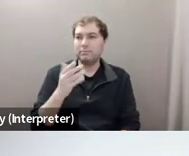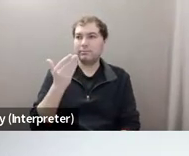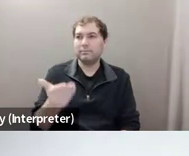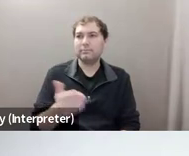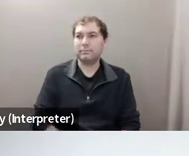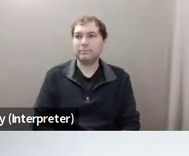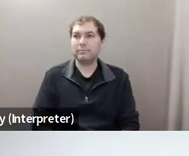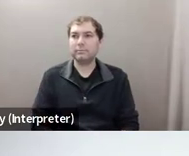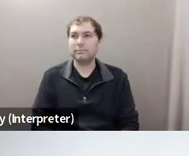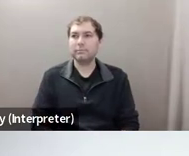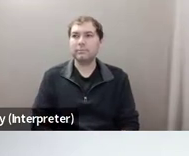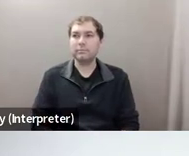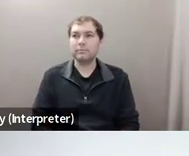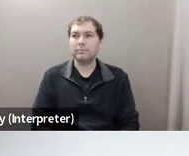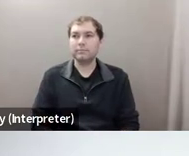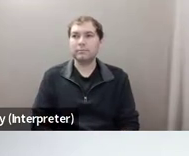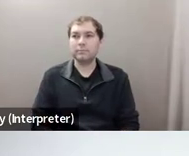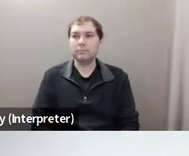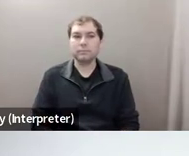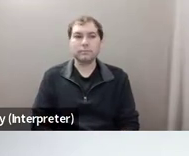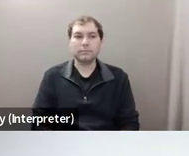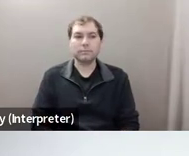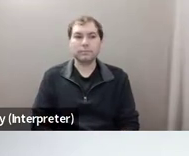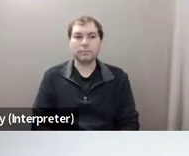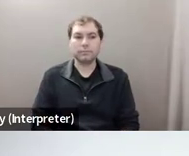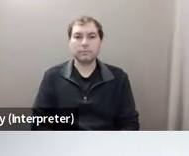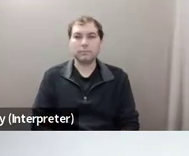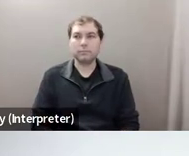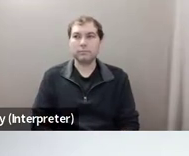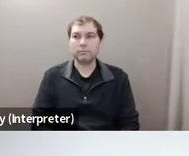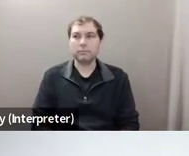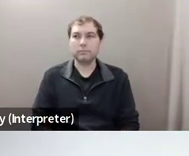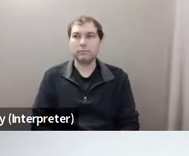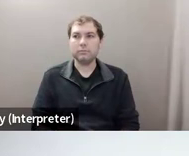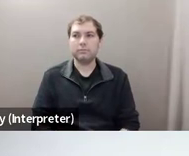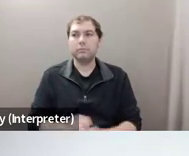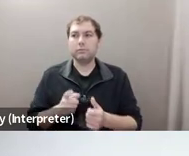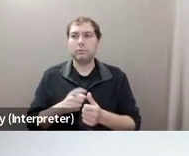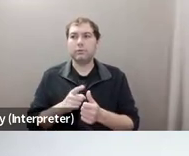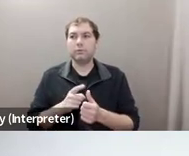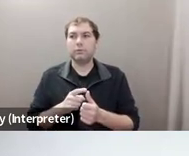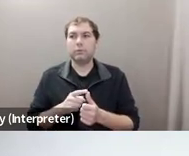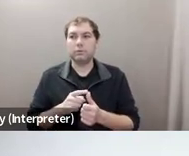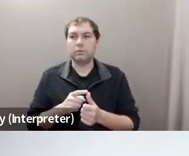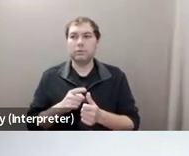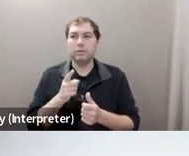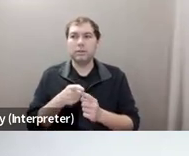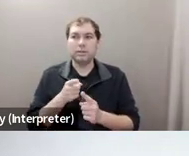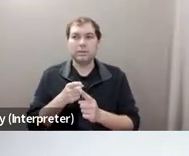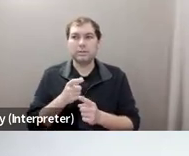Rebecca - APRIL: and then Don. Tyler Wilcox: Yeah, I had 2 thoughts. 1st of all, I don't. Tyler Wilcox: This idea of like not being polite.